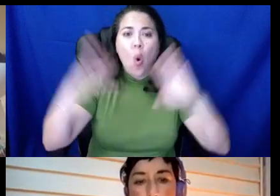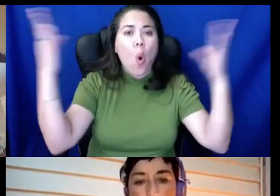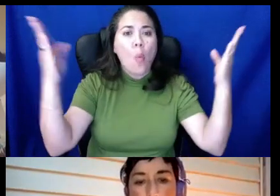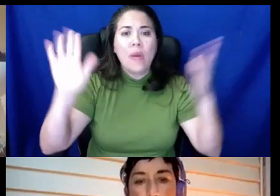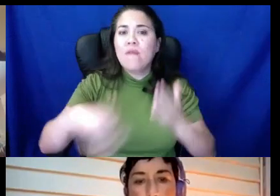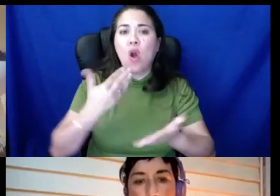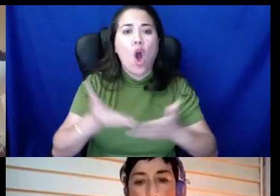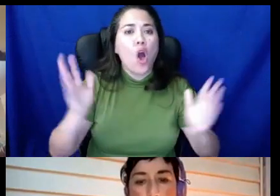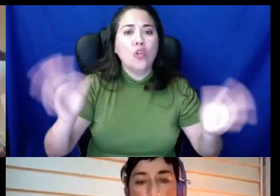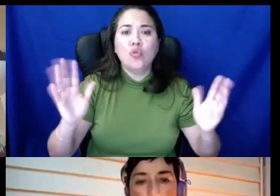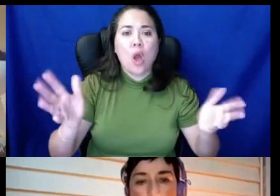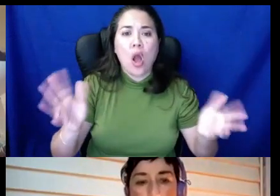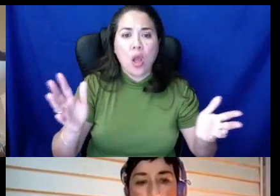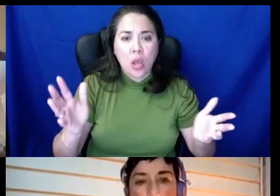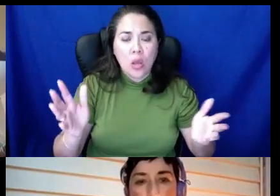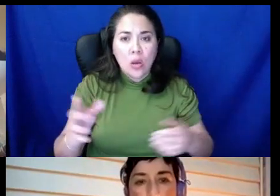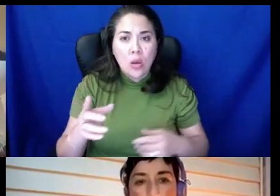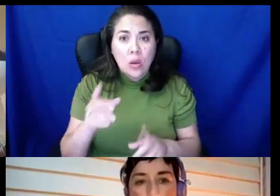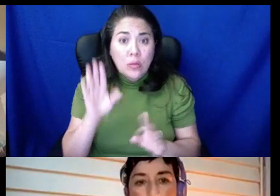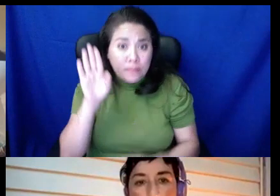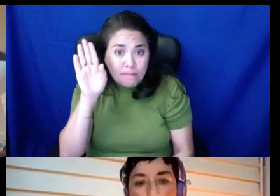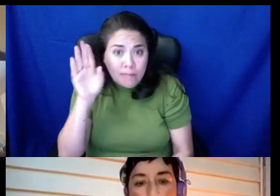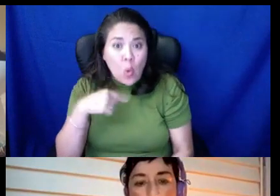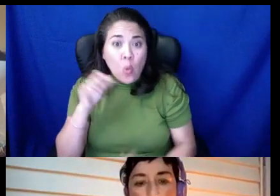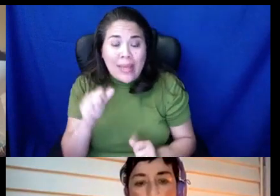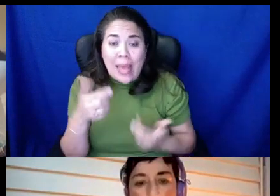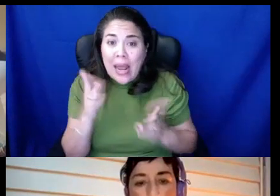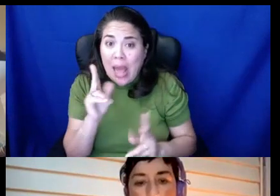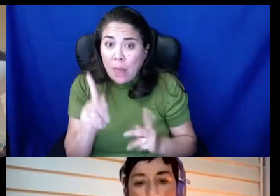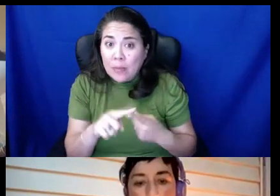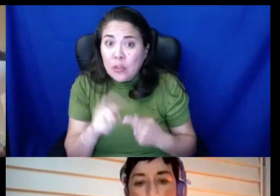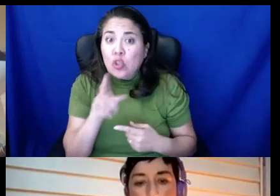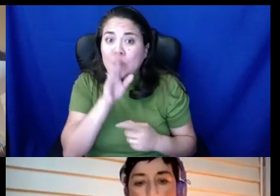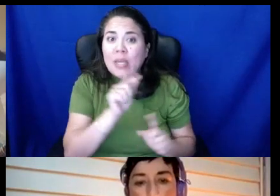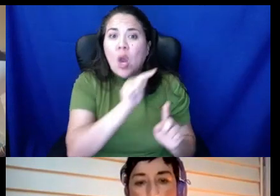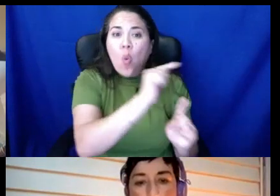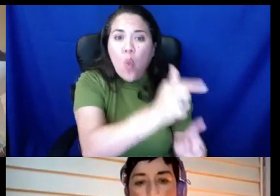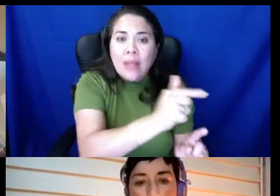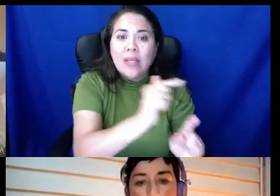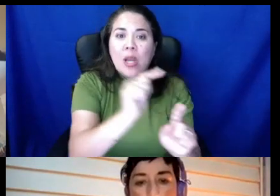Rabiatu Mohammed: We can allow people to speak one, at a time if that's okay.